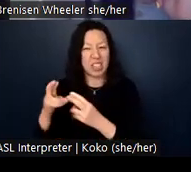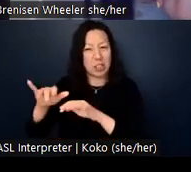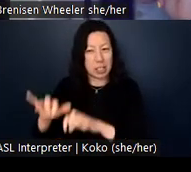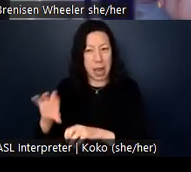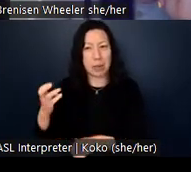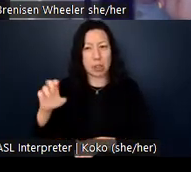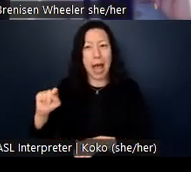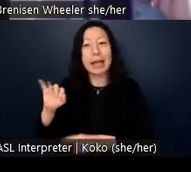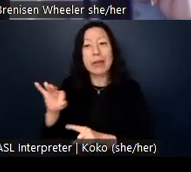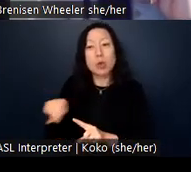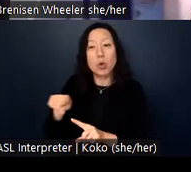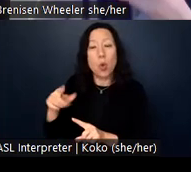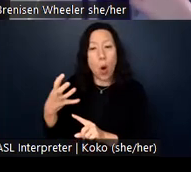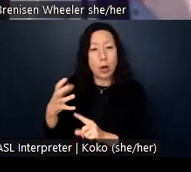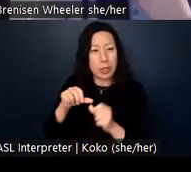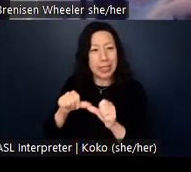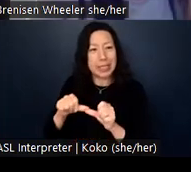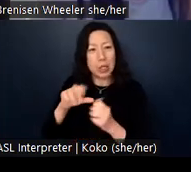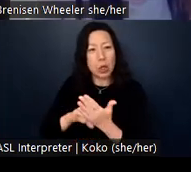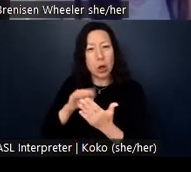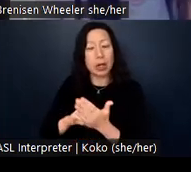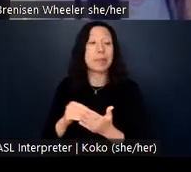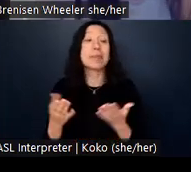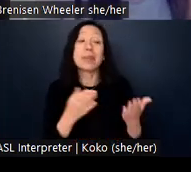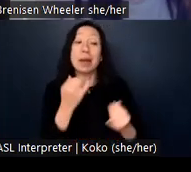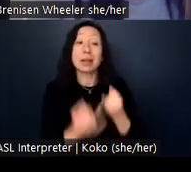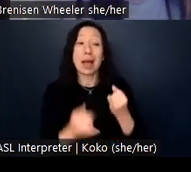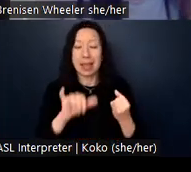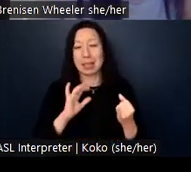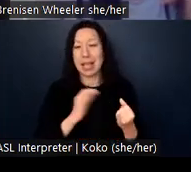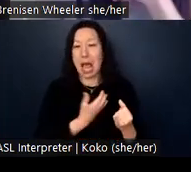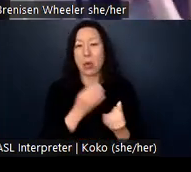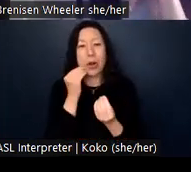13:31:19 If you want to continue learning and then this is our information.